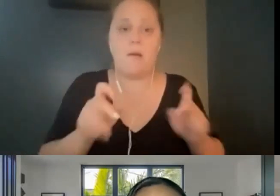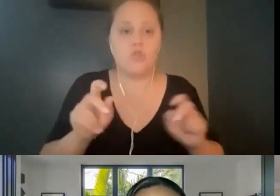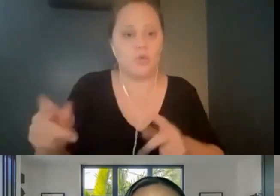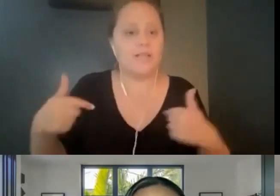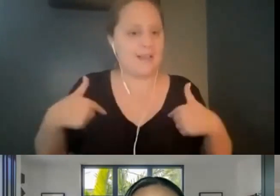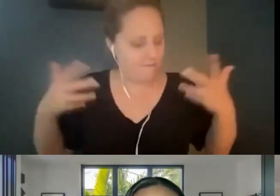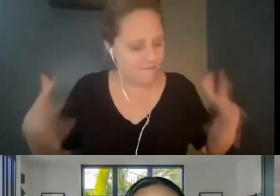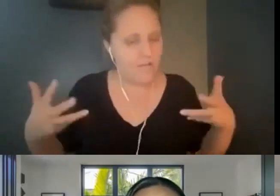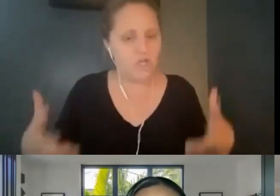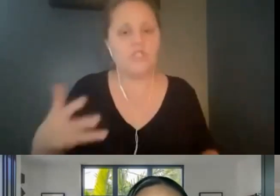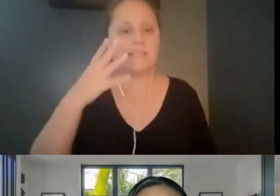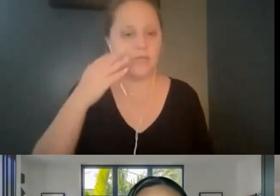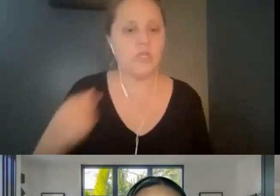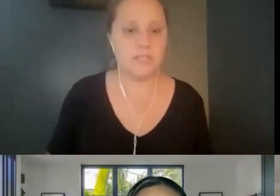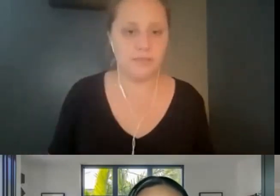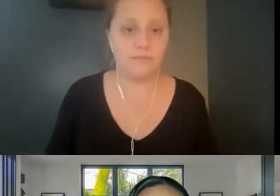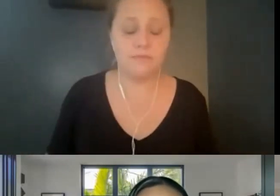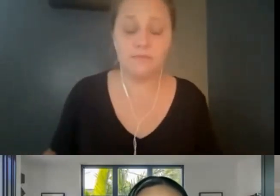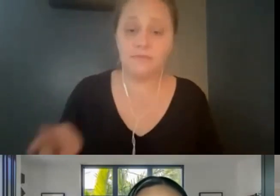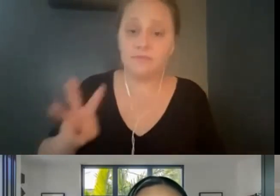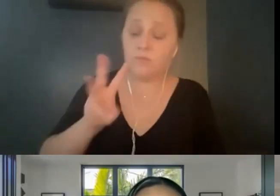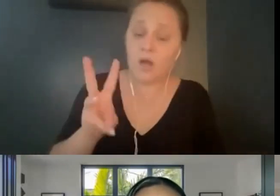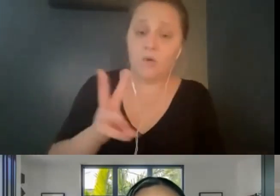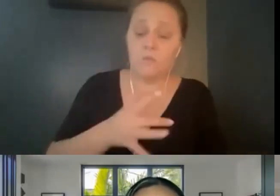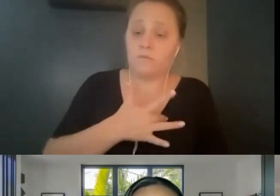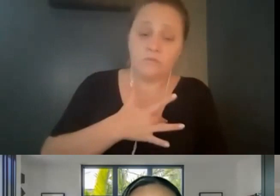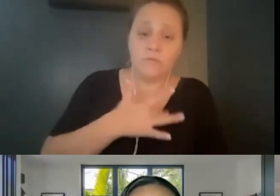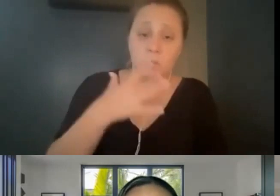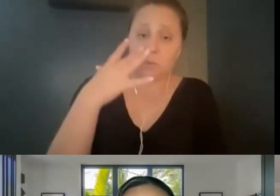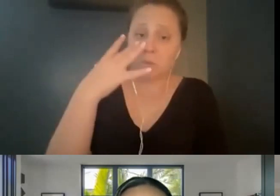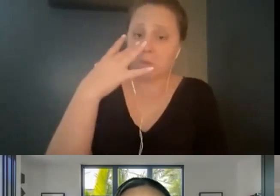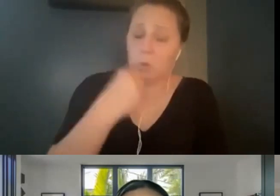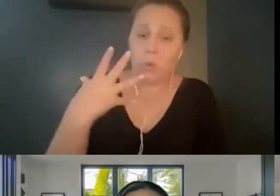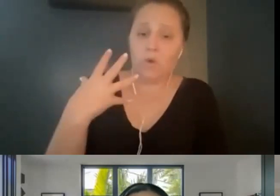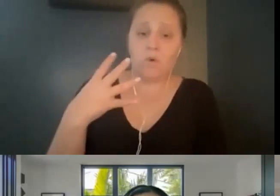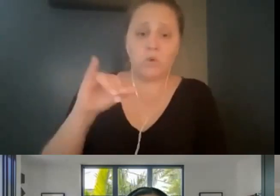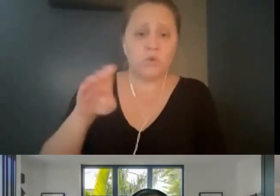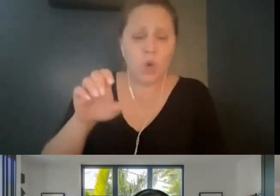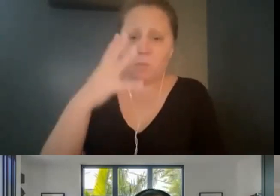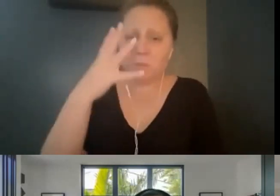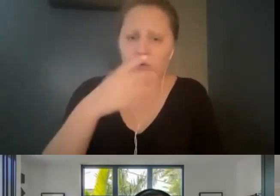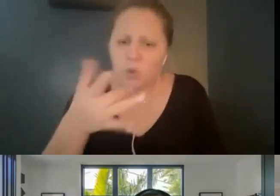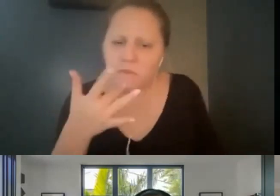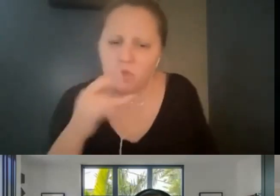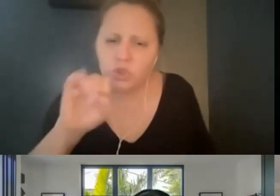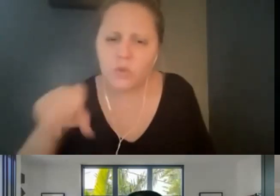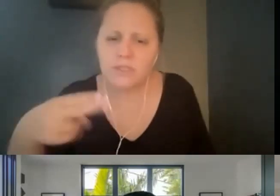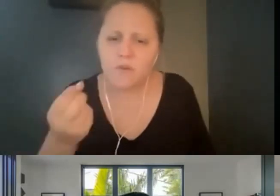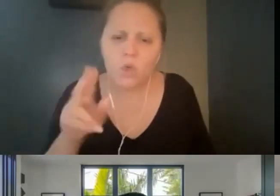Beth: Wow! Beautiful, yes Joe. That, Joseph, that... Do you go by Joe or Joseph? I want to call you the right name.